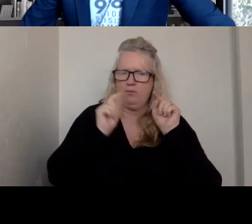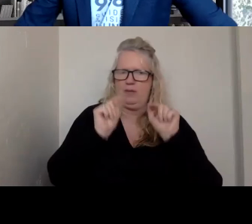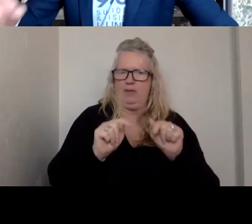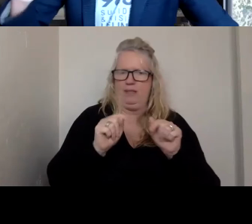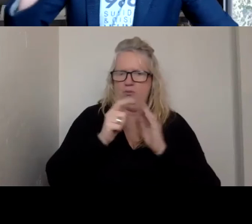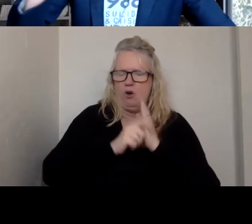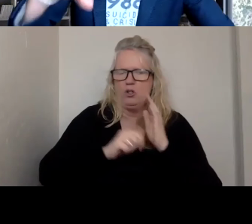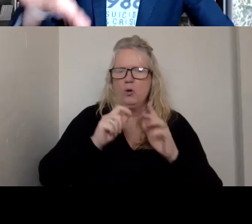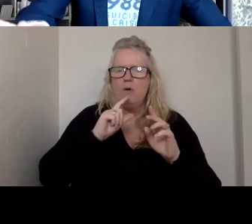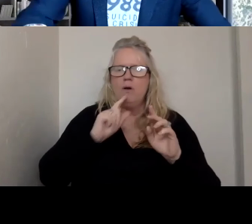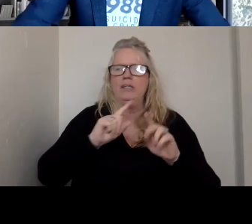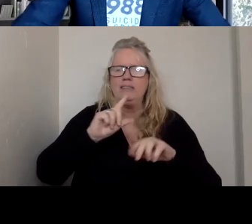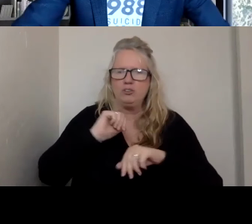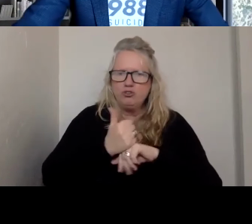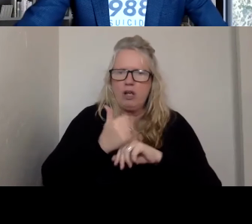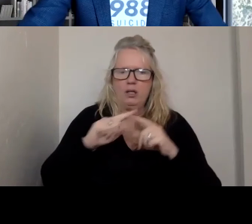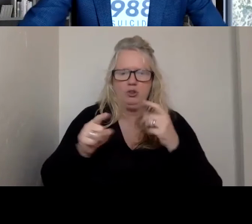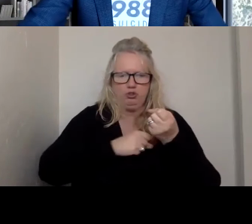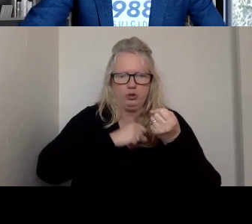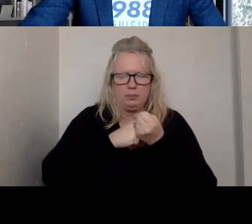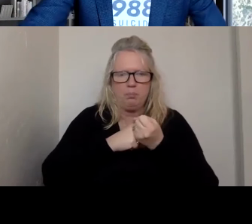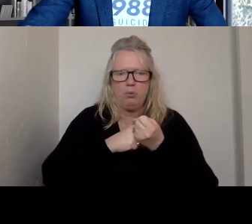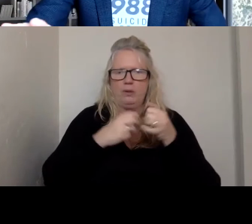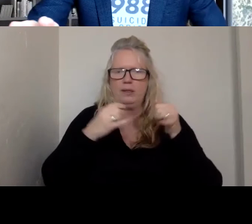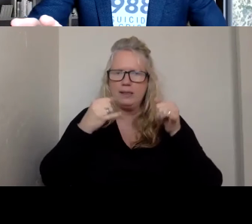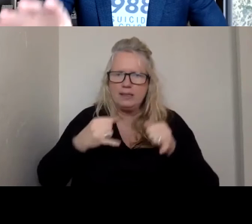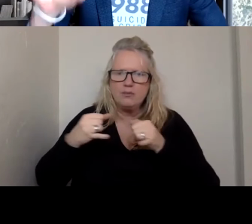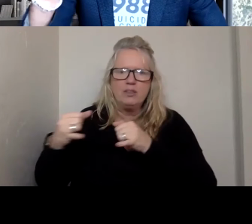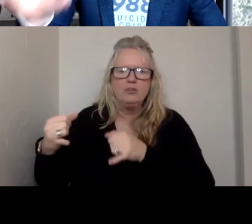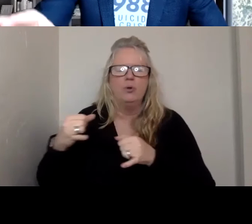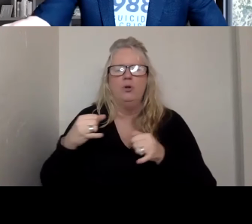OF SUPPORTING AN INDIVIDUAL. FOR MANY,